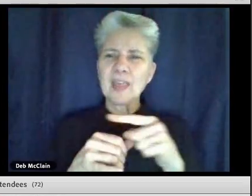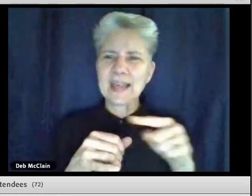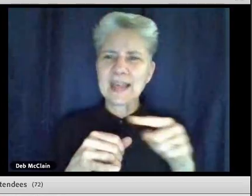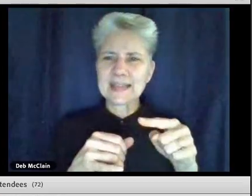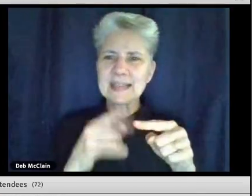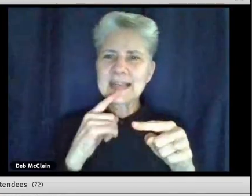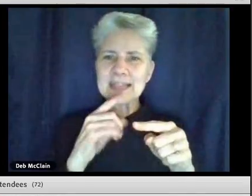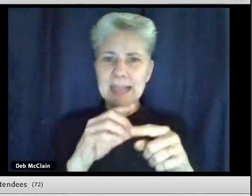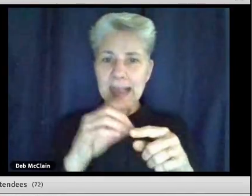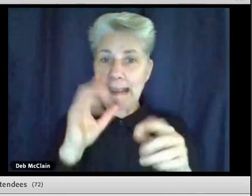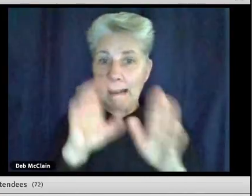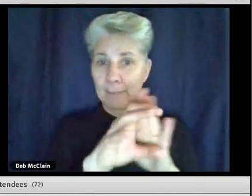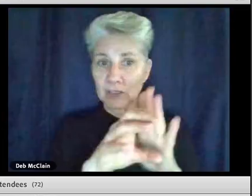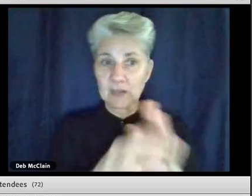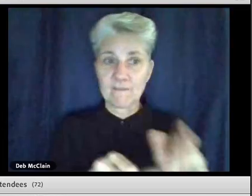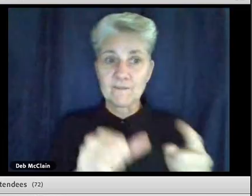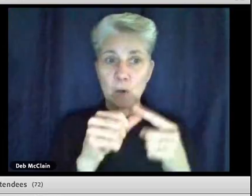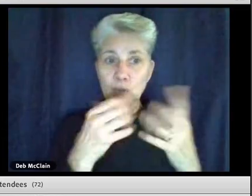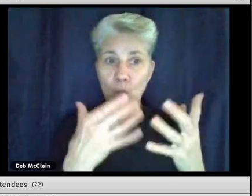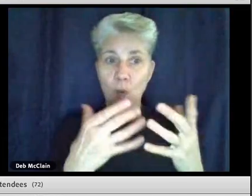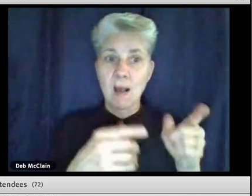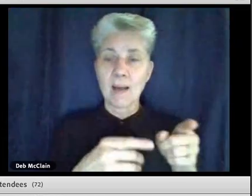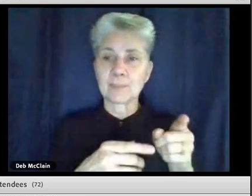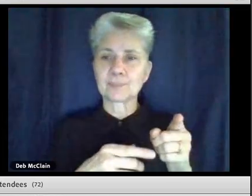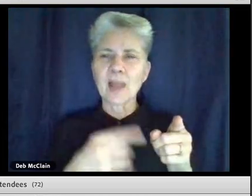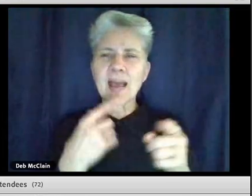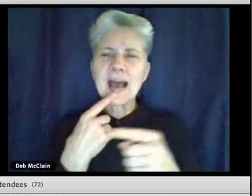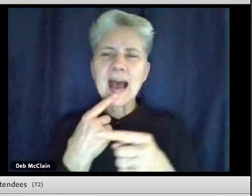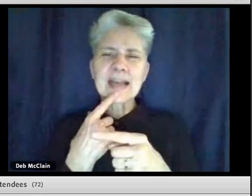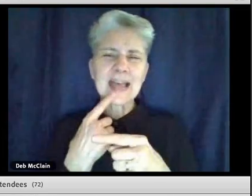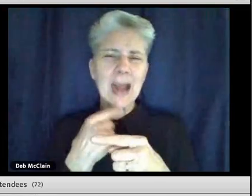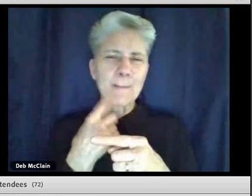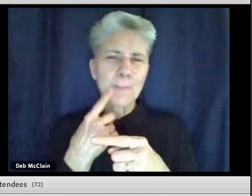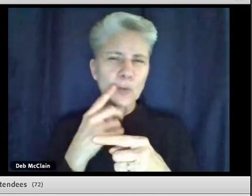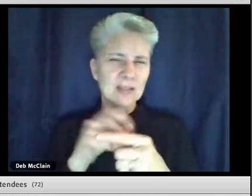the weather and a location, so this is a couple of images.